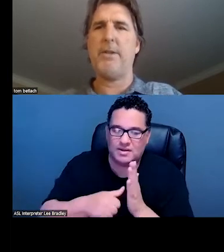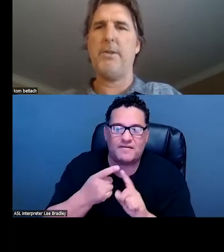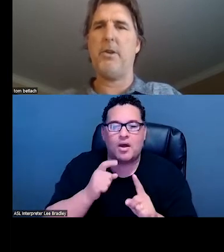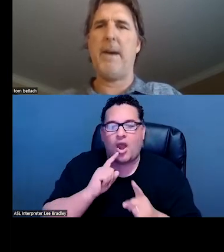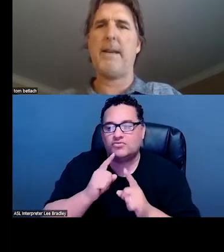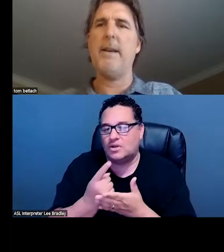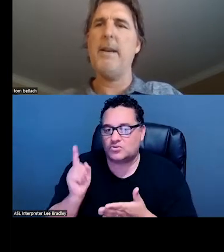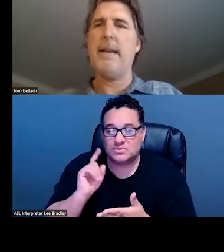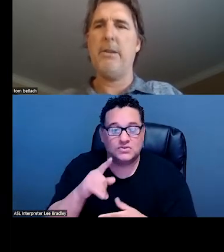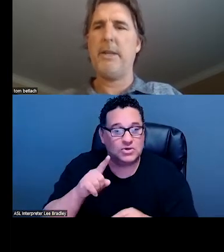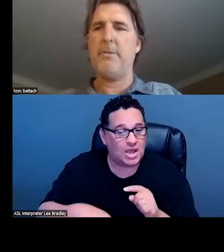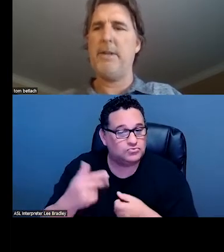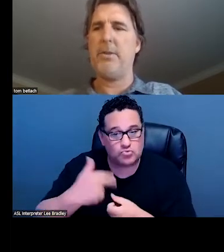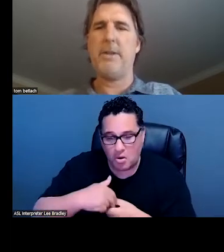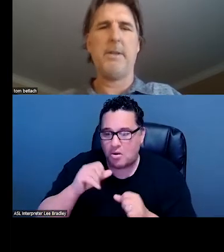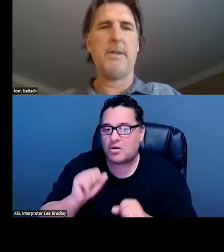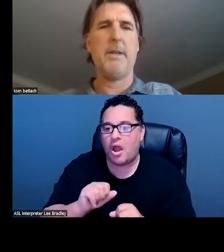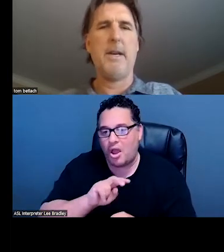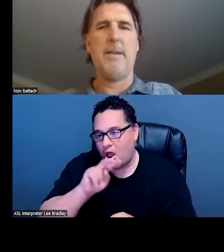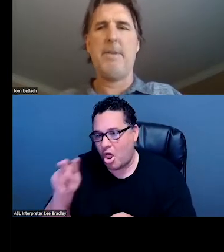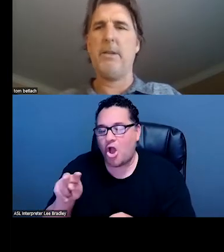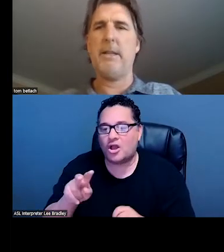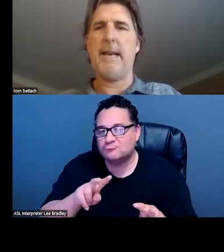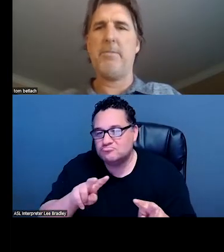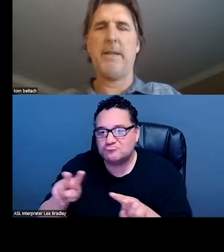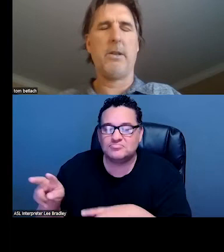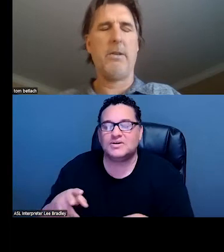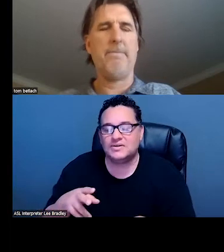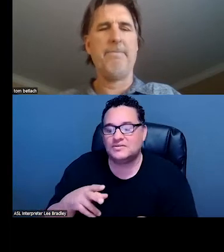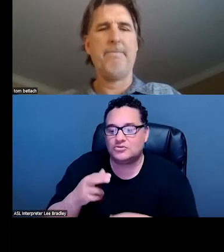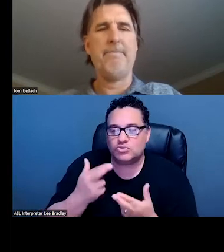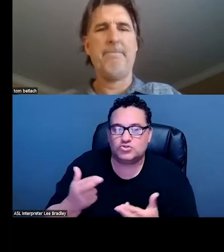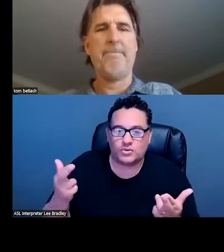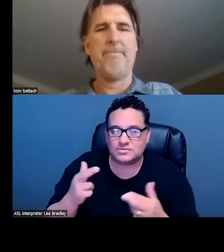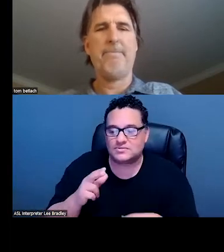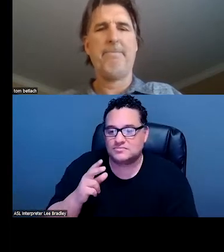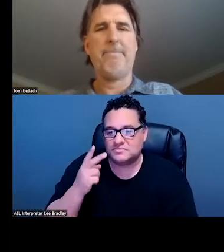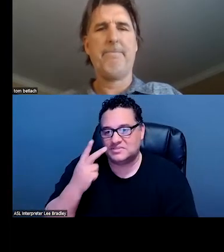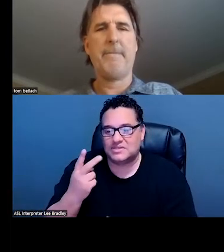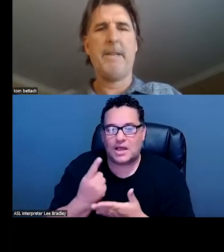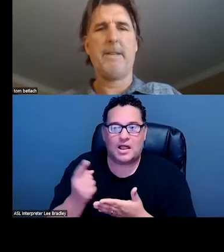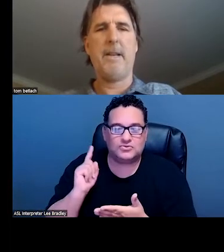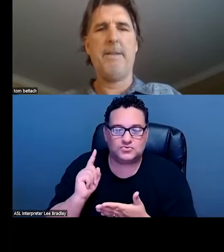YOU CAN GO BACK AND LOOK AT RESOURCES. AND LOOK AT LAST WEEK'S PRESENTATION. NEXT SLIDE.